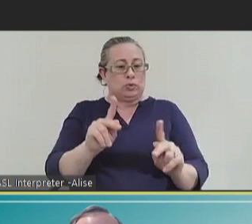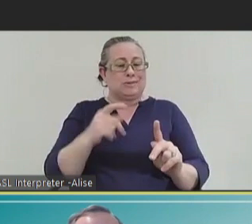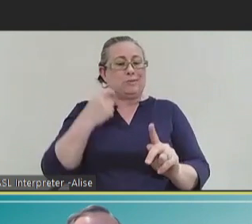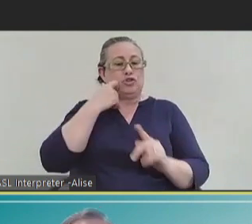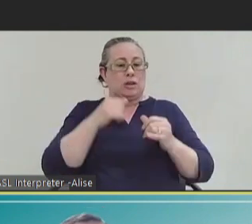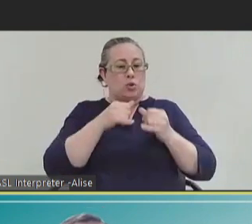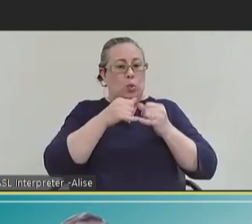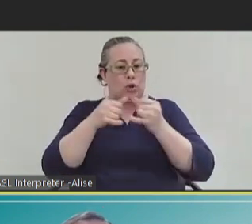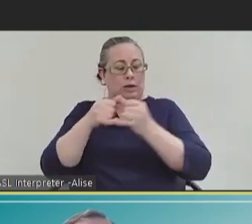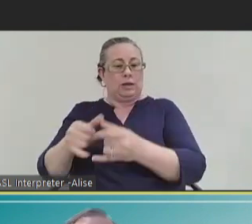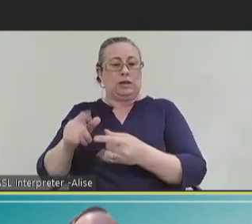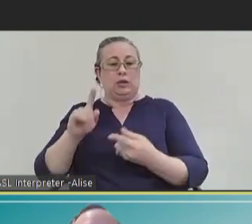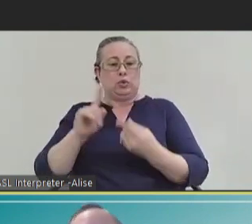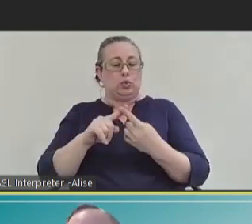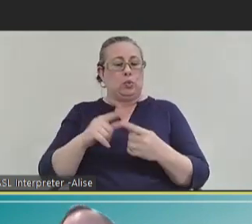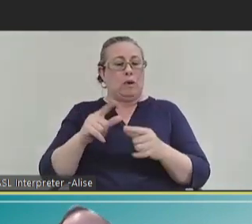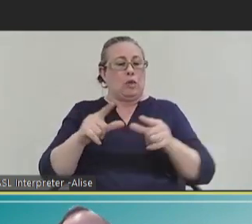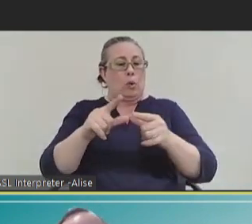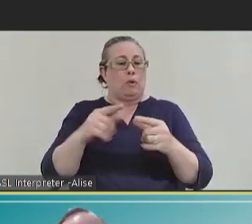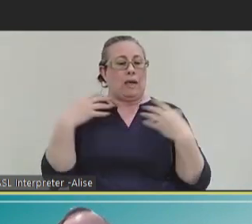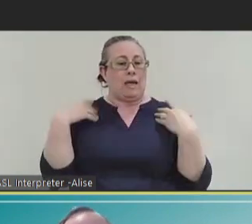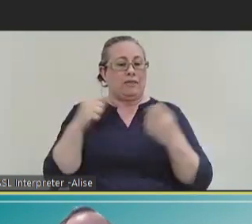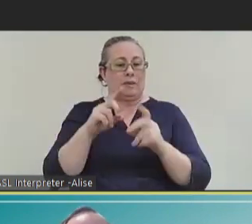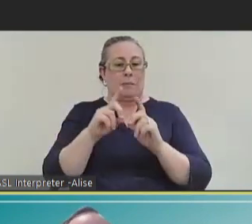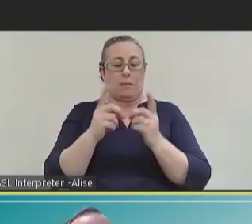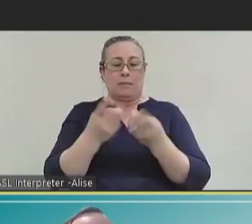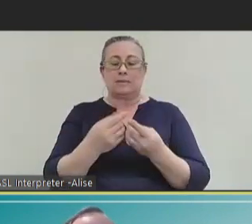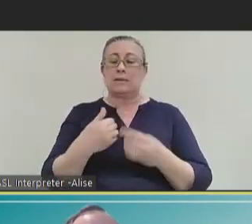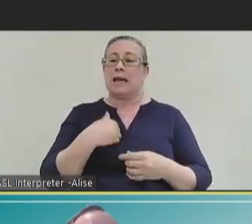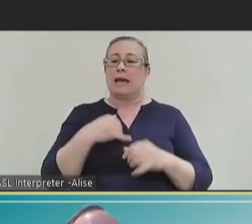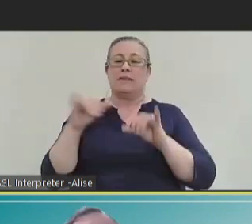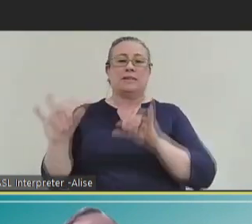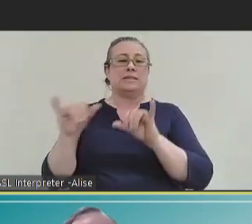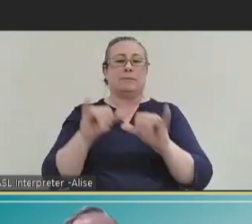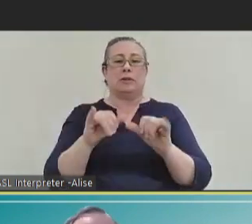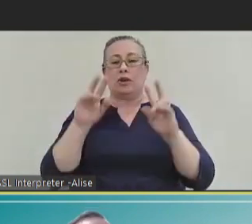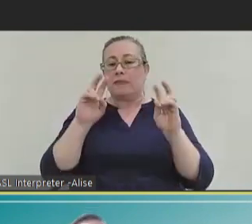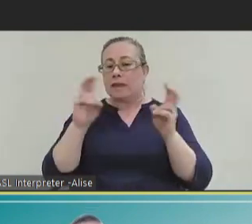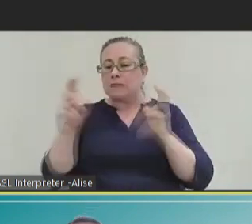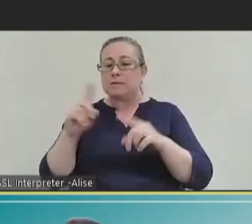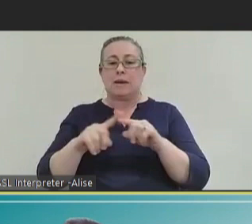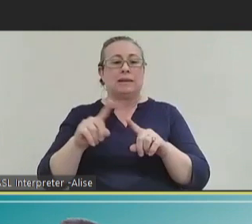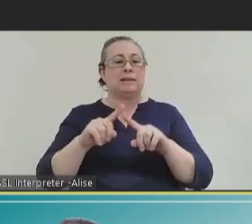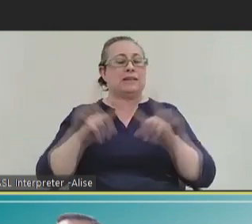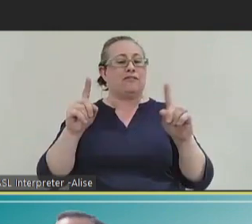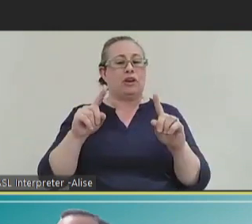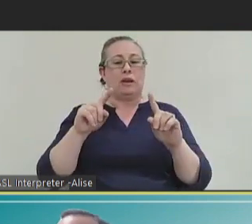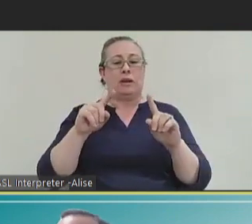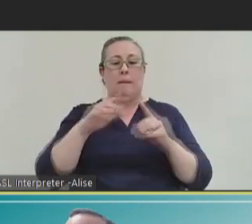local health departments. They have similar themes, but different populations focus. So,